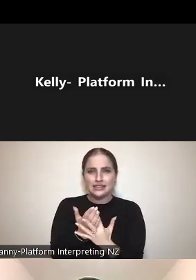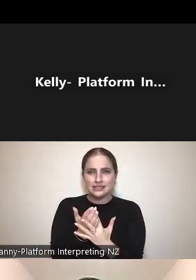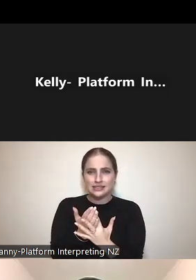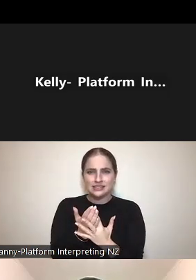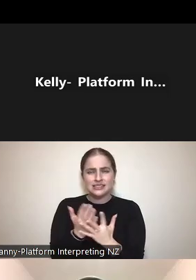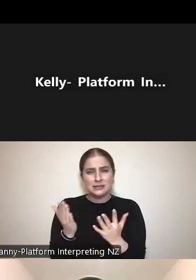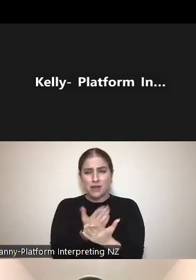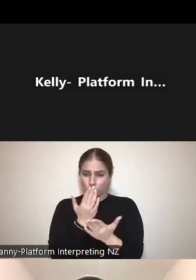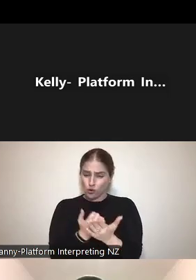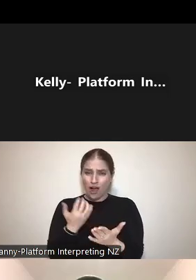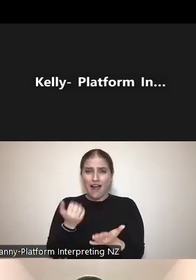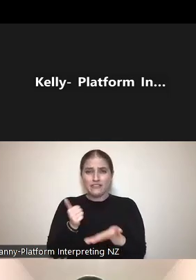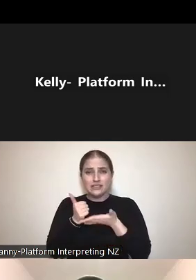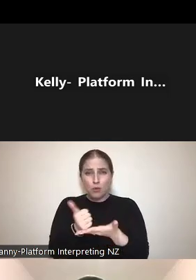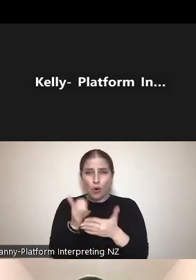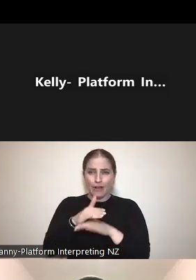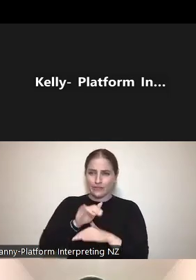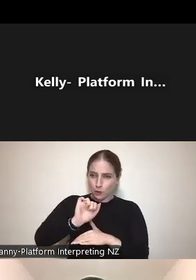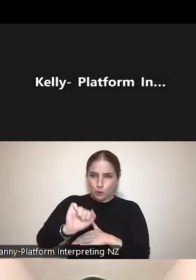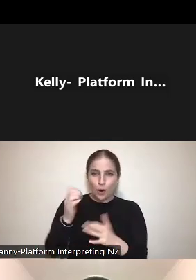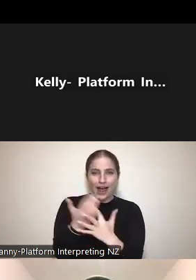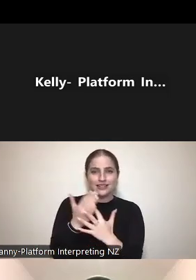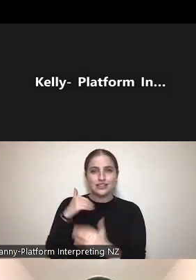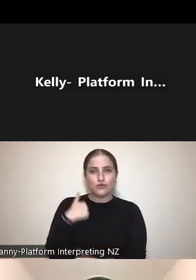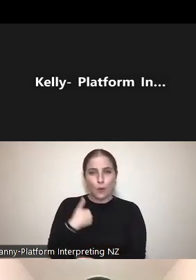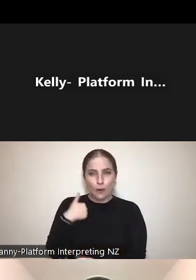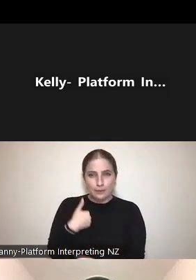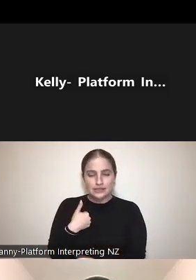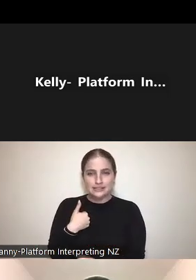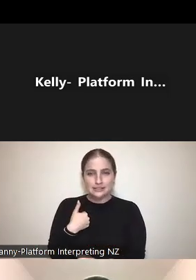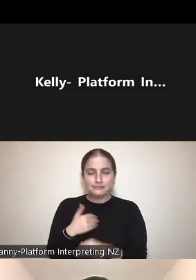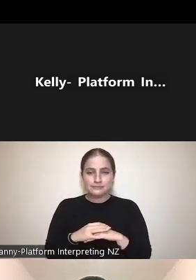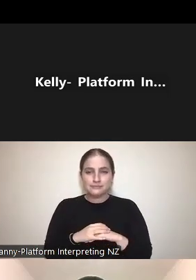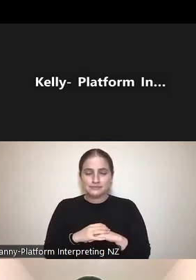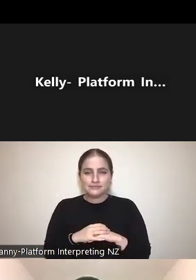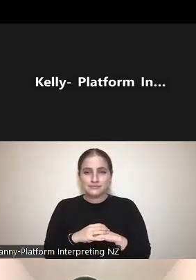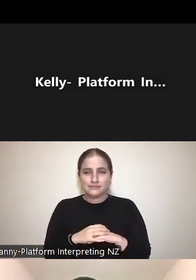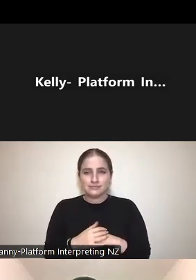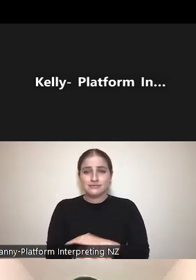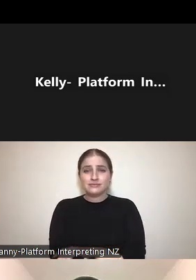your access requirements, And it's it's Important to remember that we all have